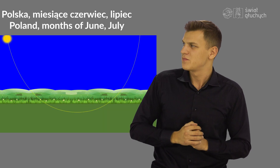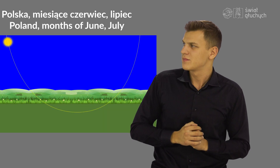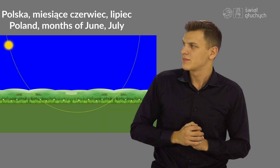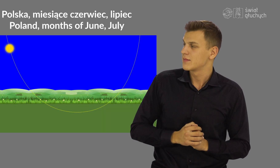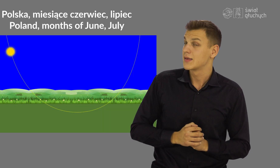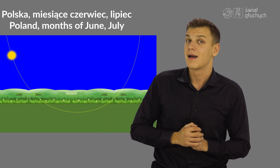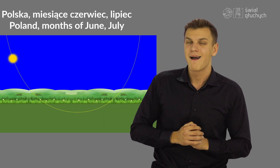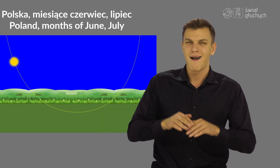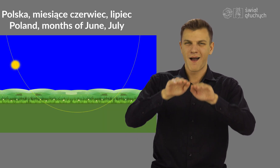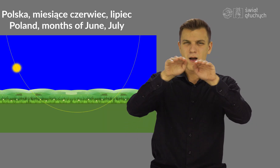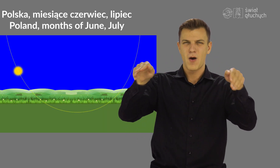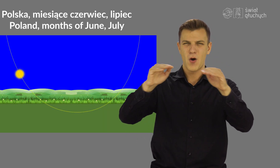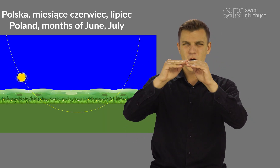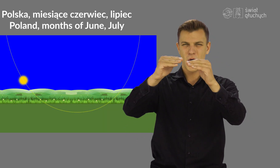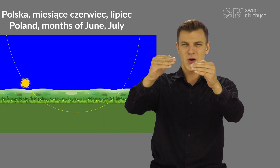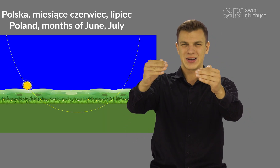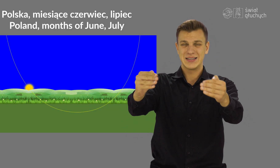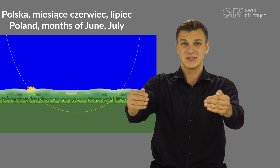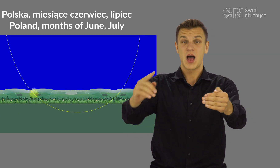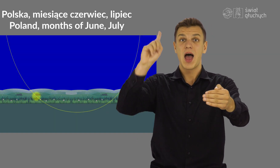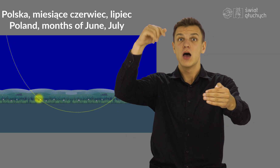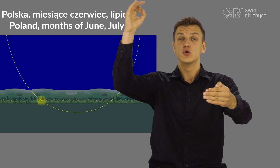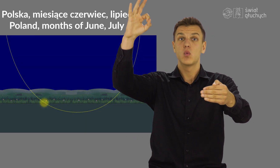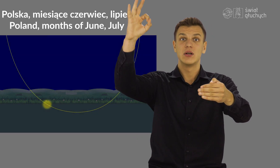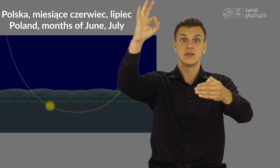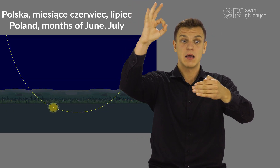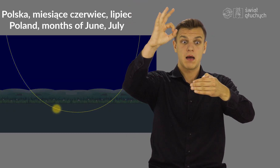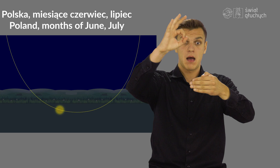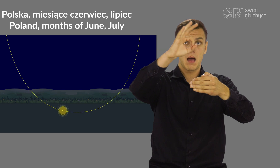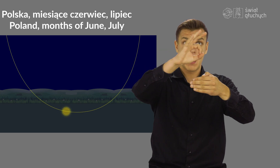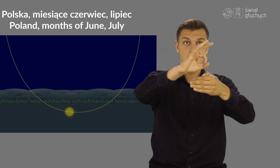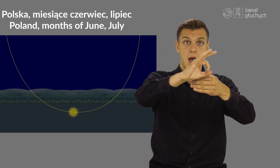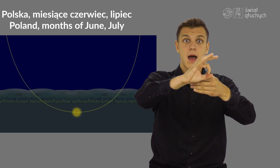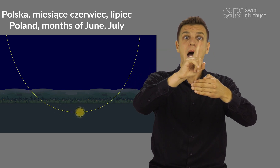The sun is setting and fully disappears behind the horizon.